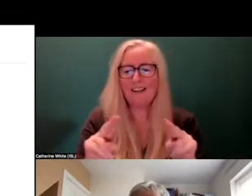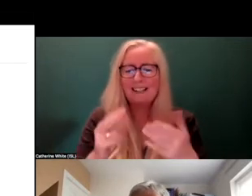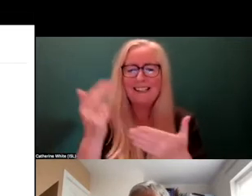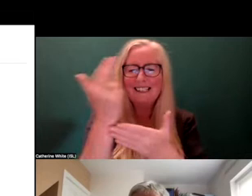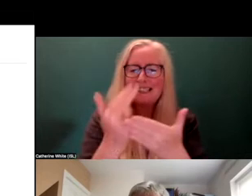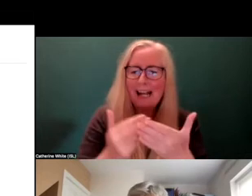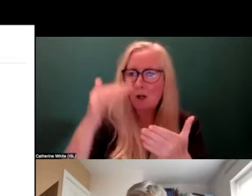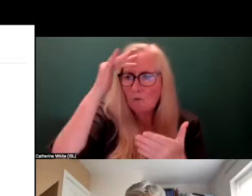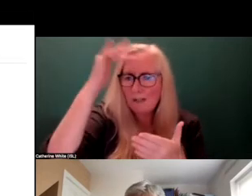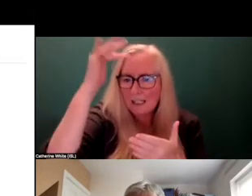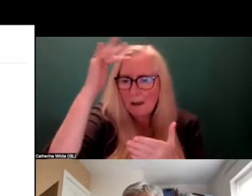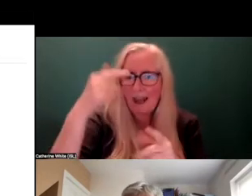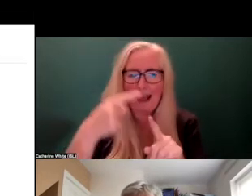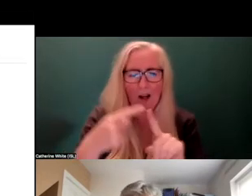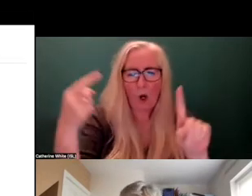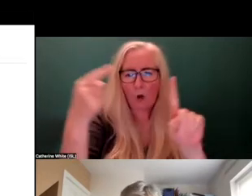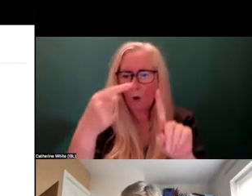universal design principles and goals.